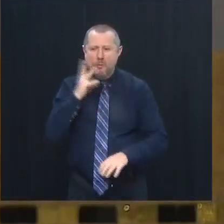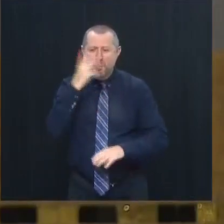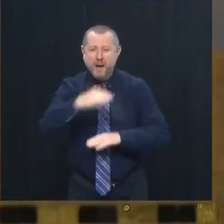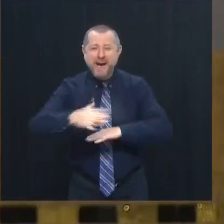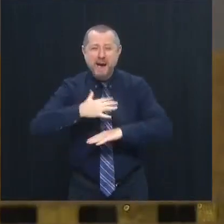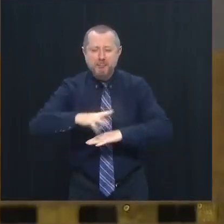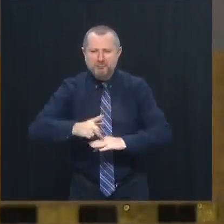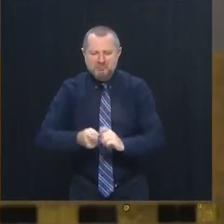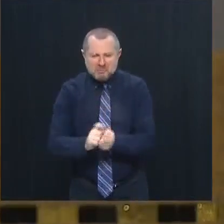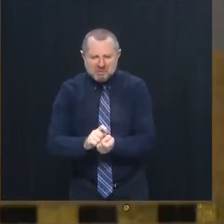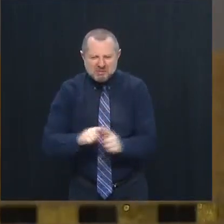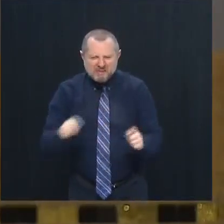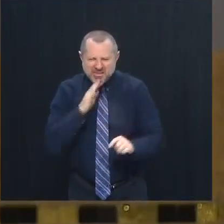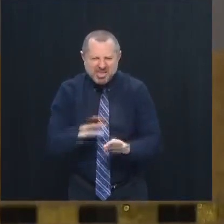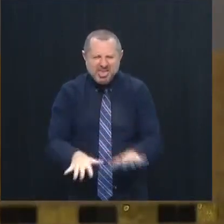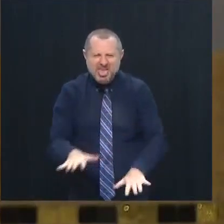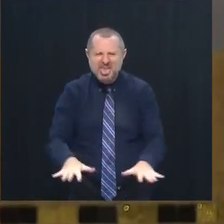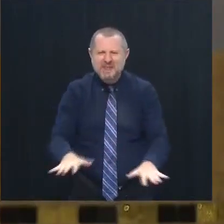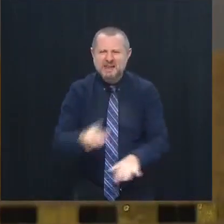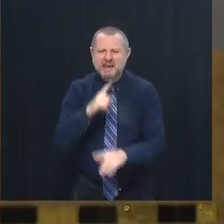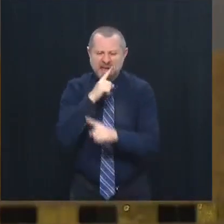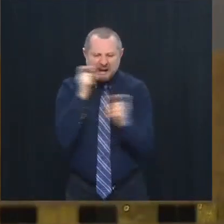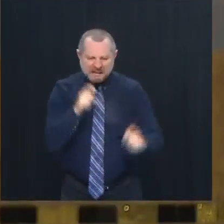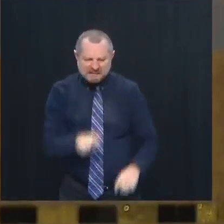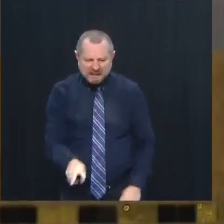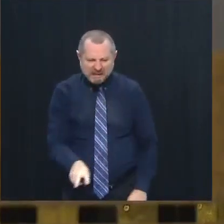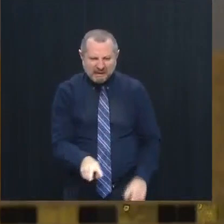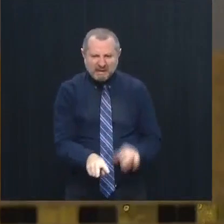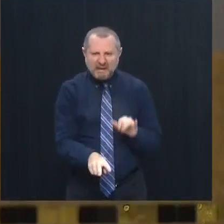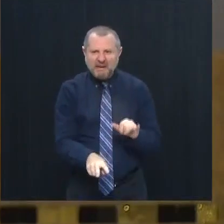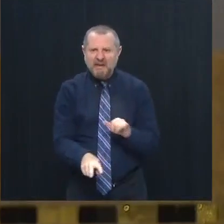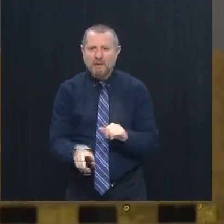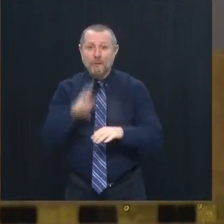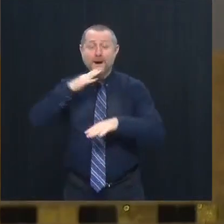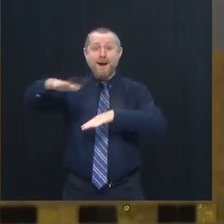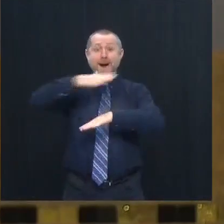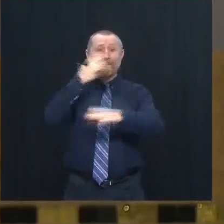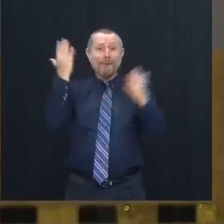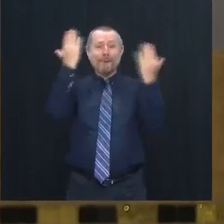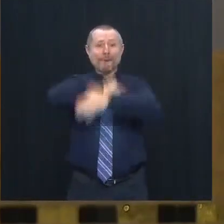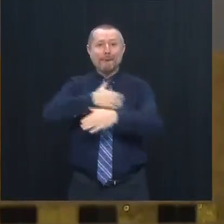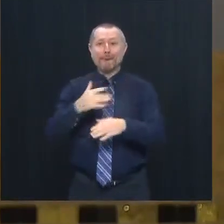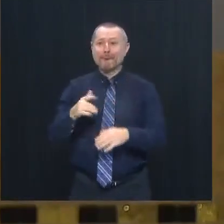OUT AND THE SEA BOTTOM IS REVEALED AND YOU SEE ROCKS, YOU